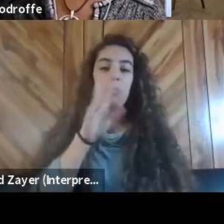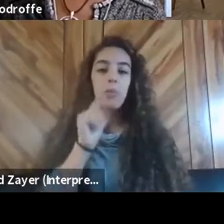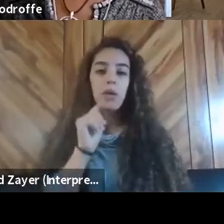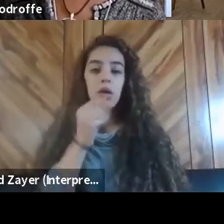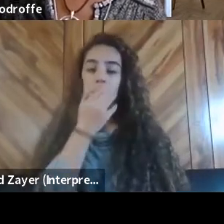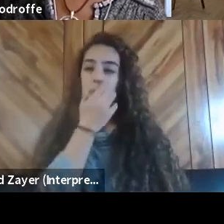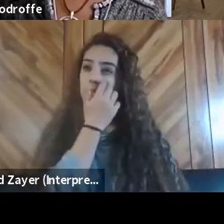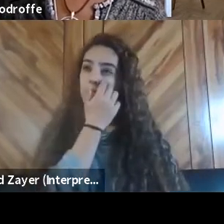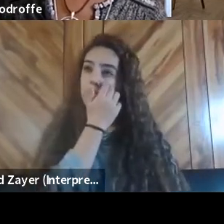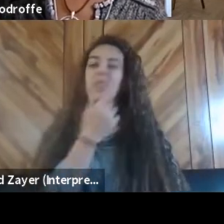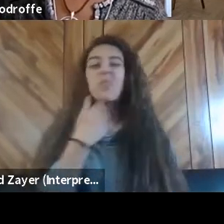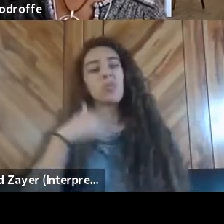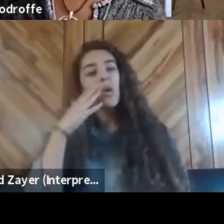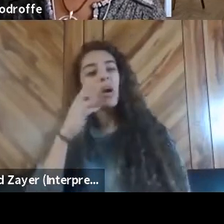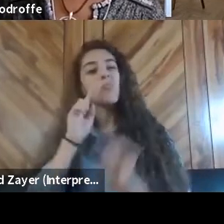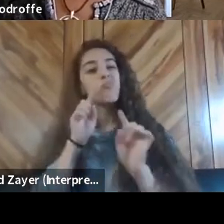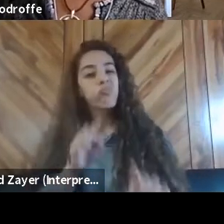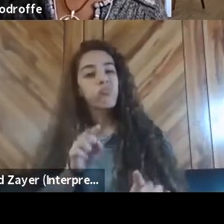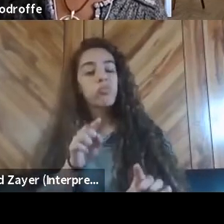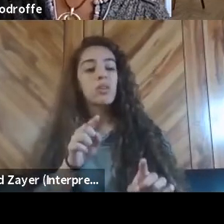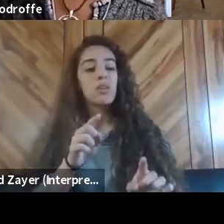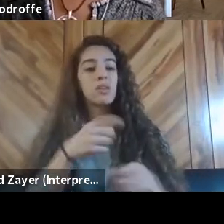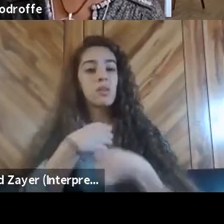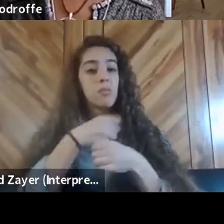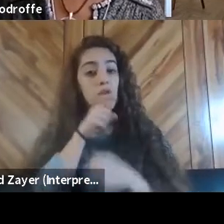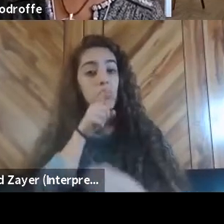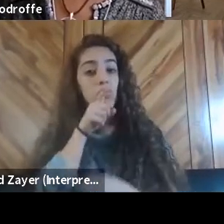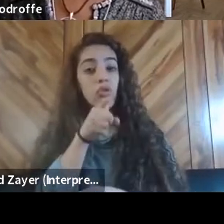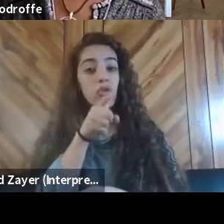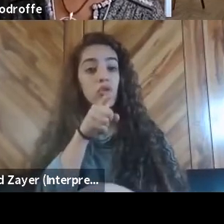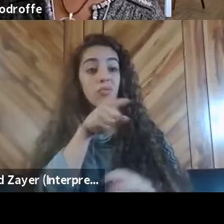sure you know, to be able to have all the services that were